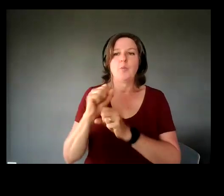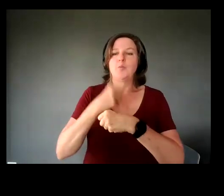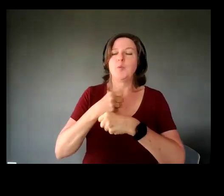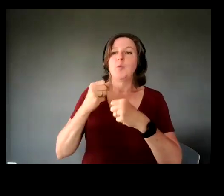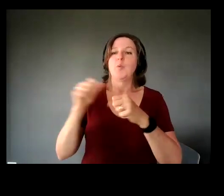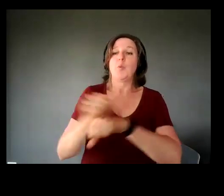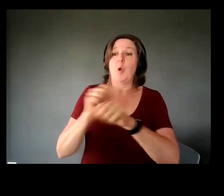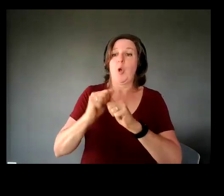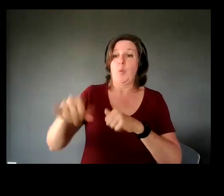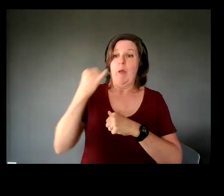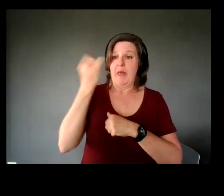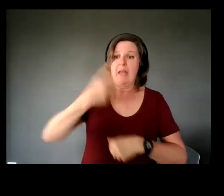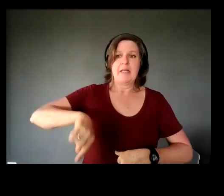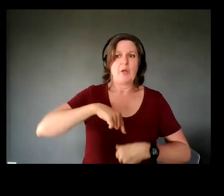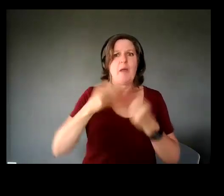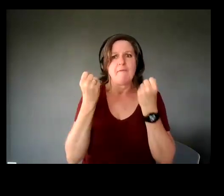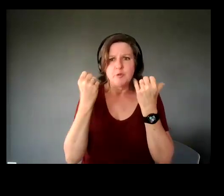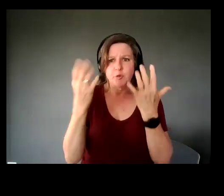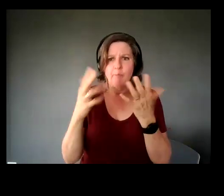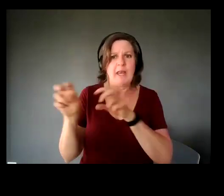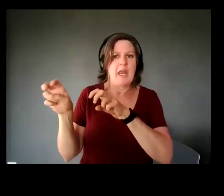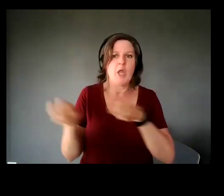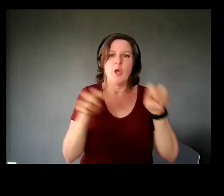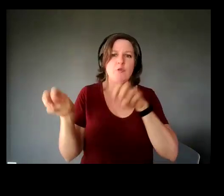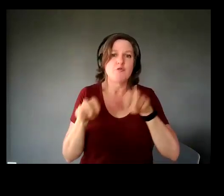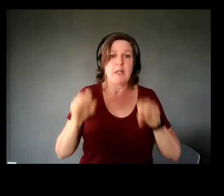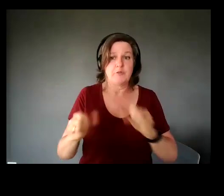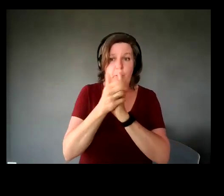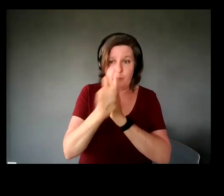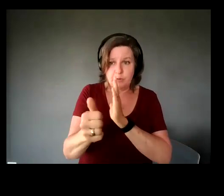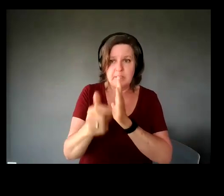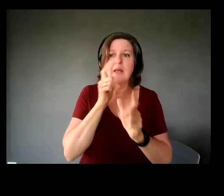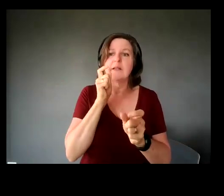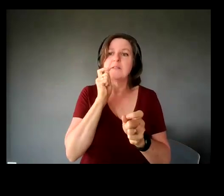transferable skills and to try and really change the narrative around disability,